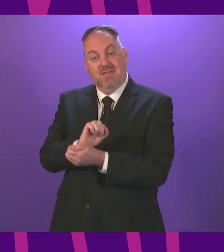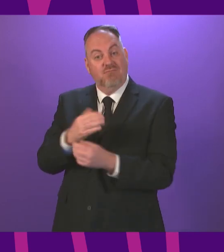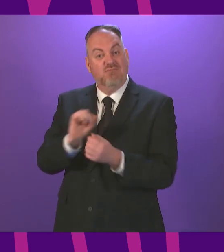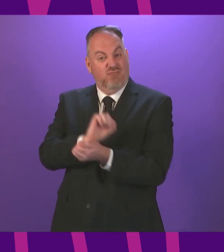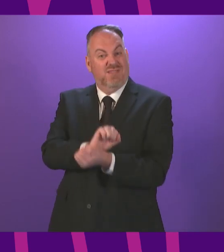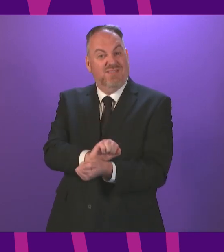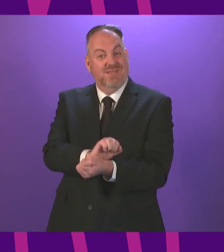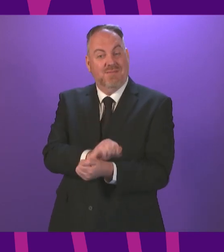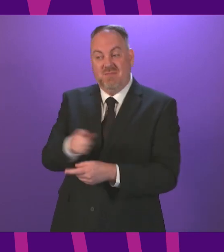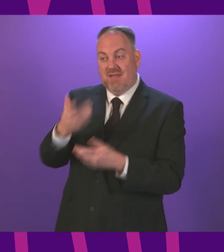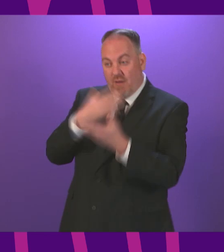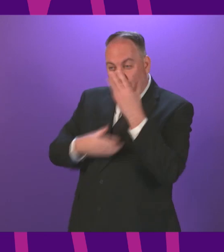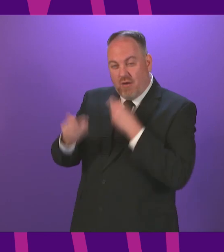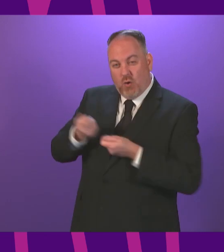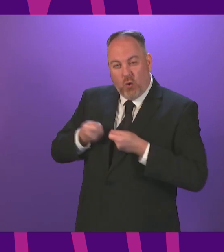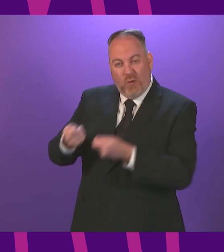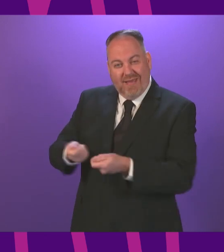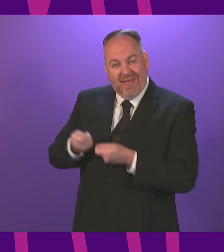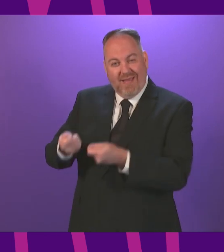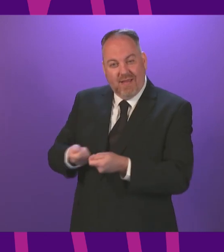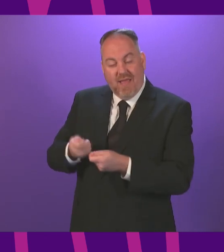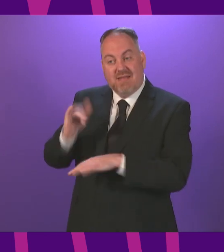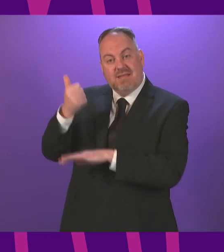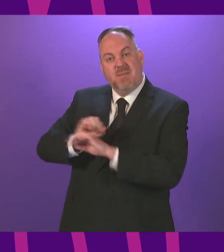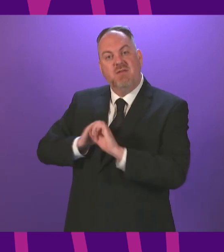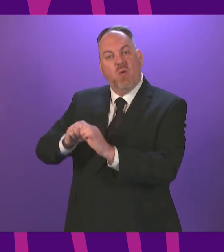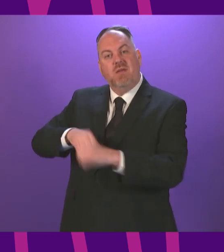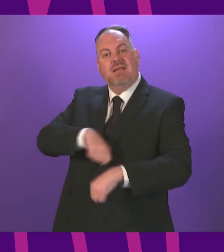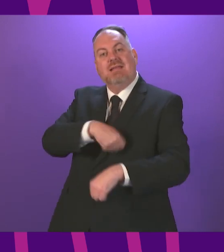and on leaving prison he set up his own catering business. He now helps other